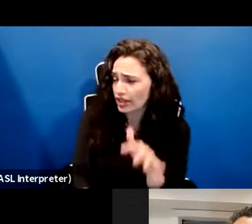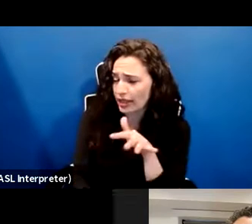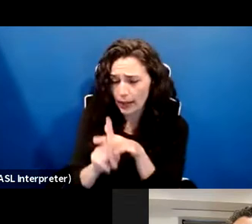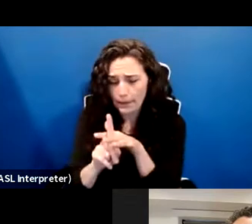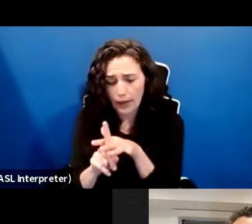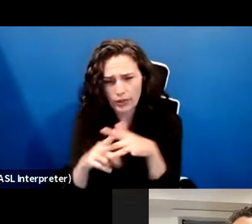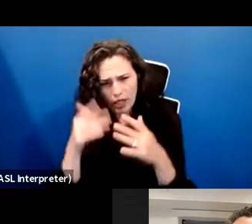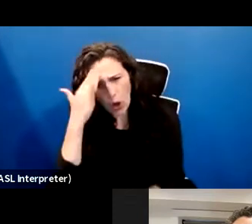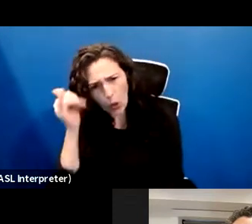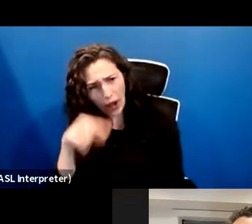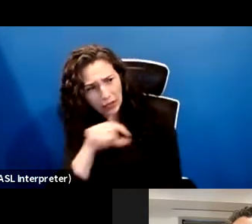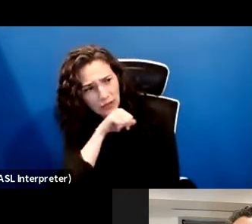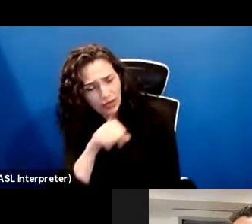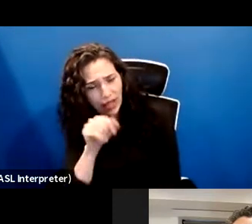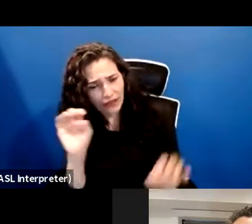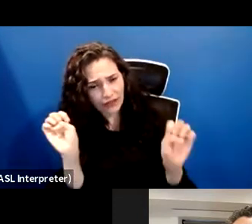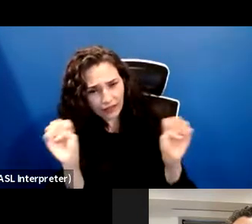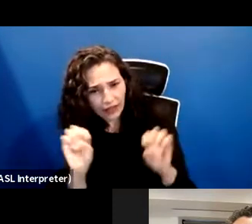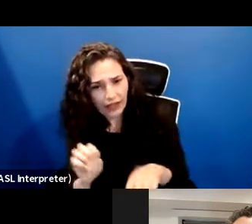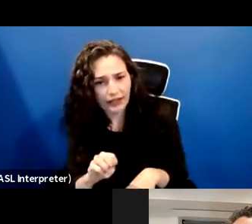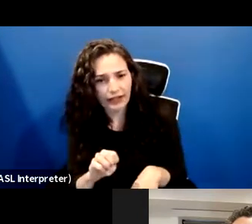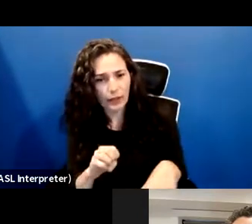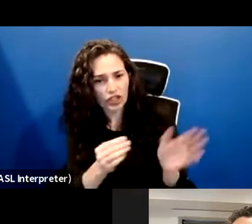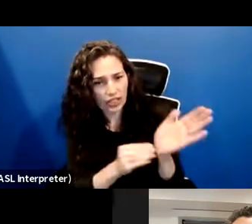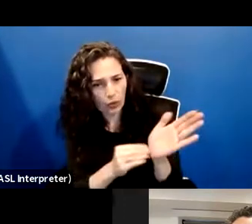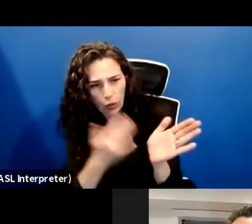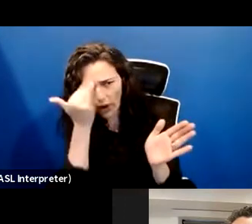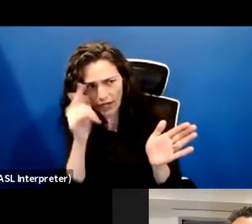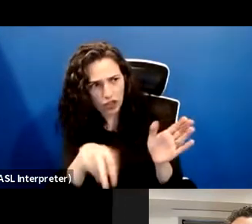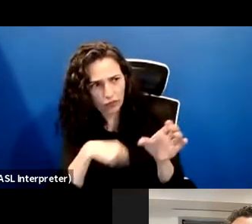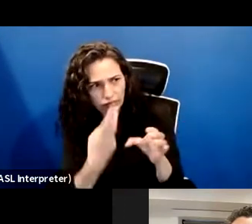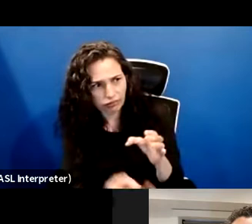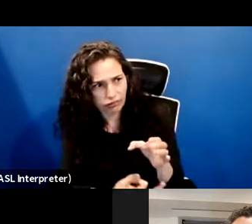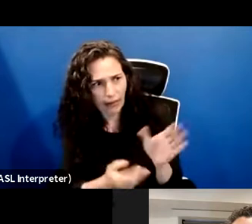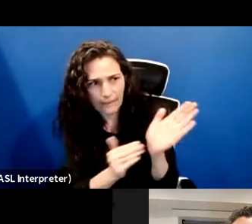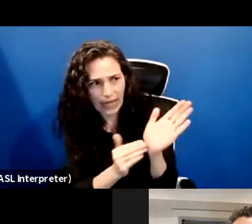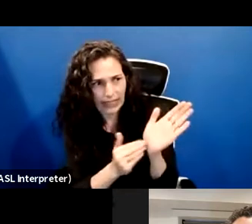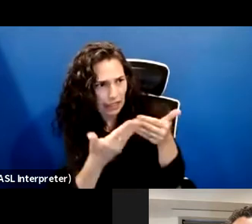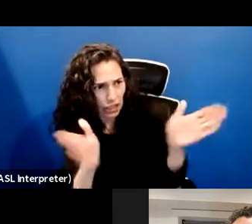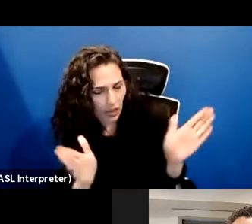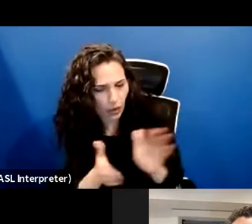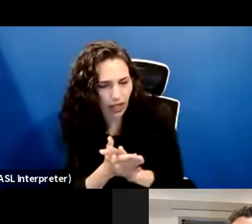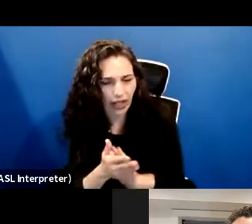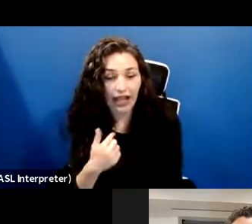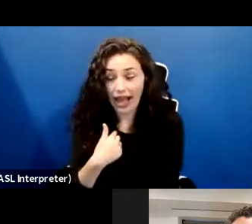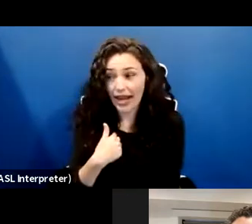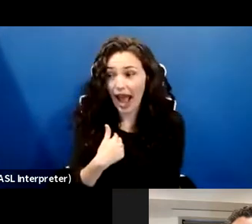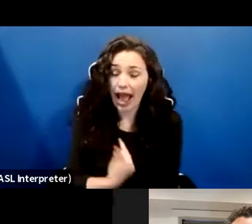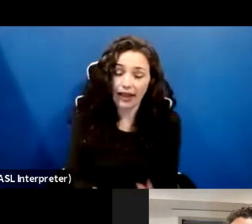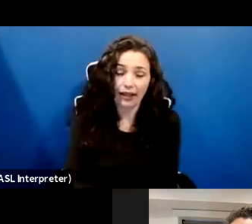why do you love emergencies in medicine or why you went into medicine? You know, and I was, we don't train to do this.